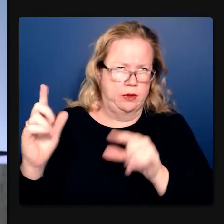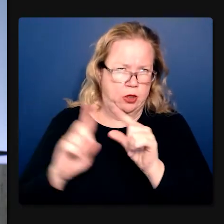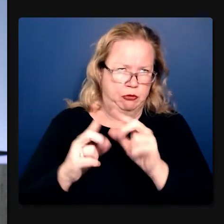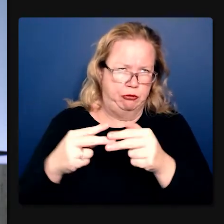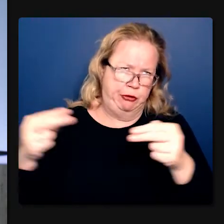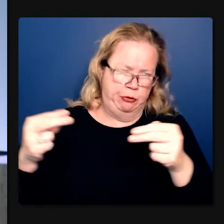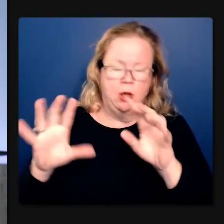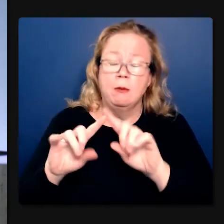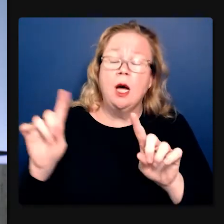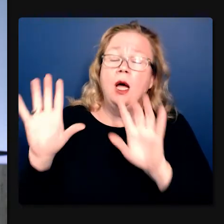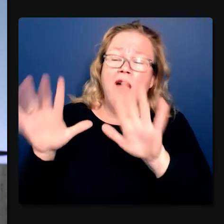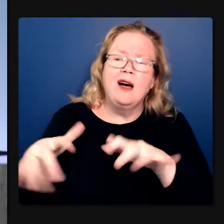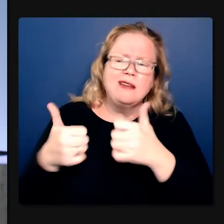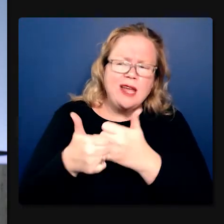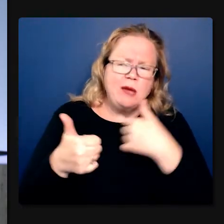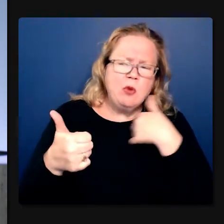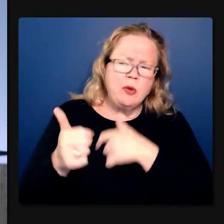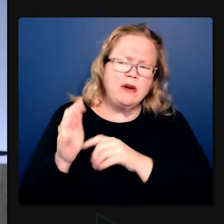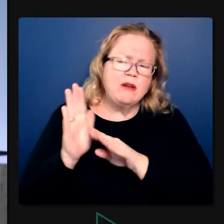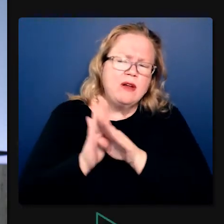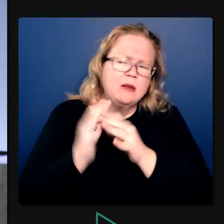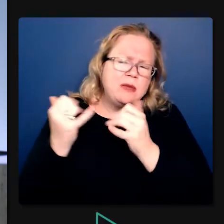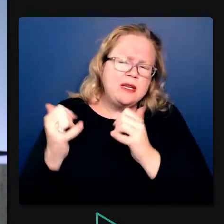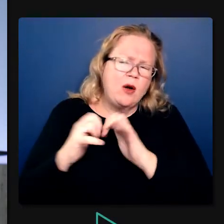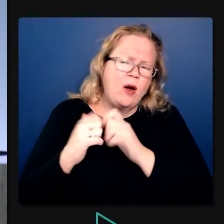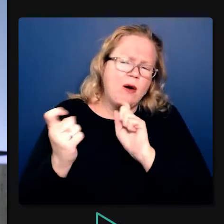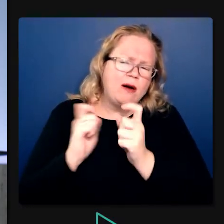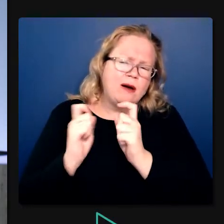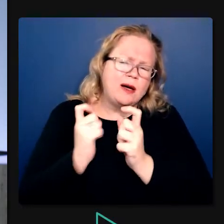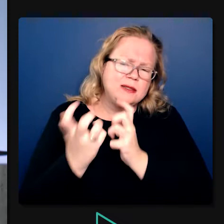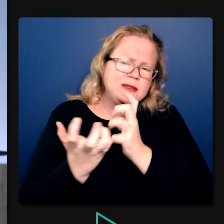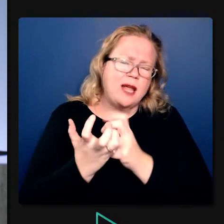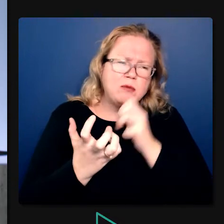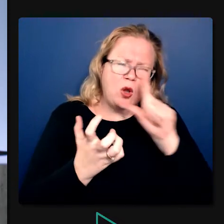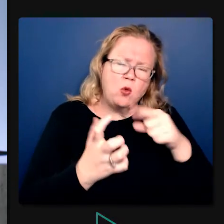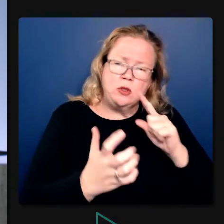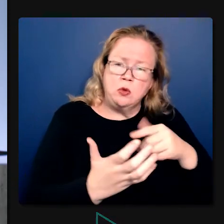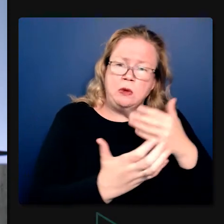And how are the games that we're developing adapt not only to the end point,